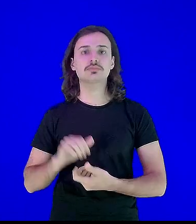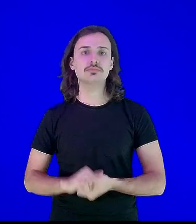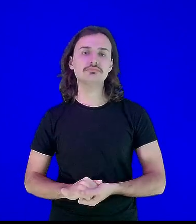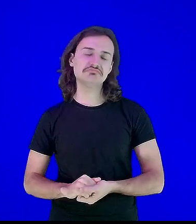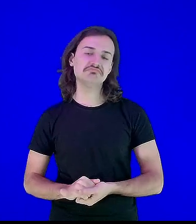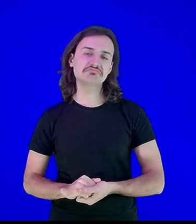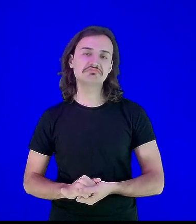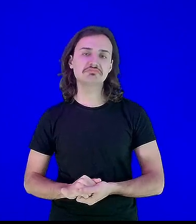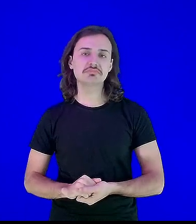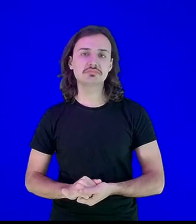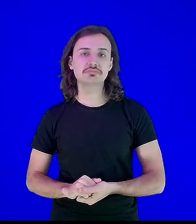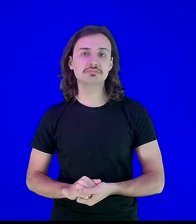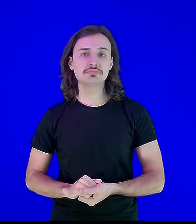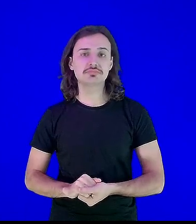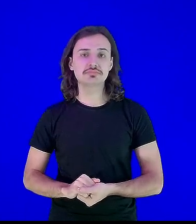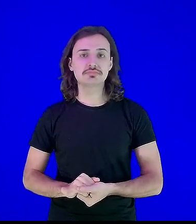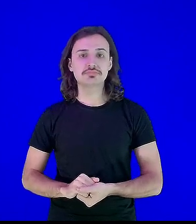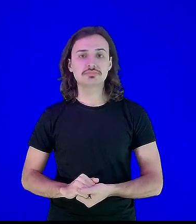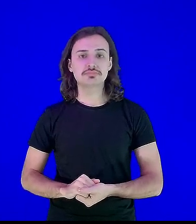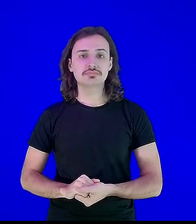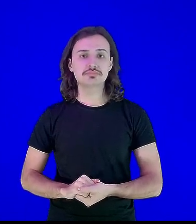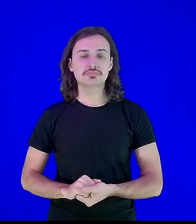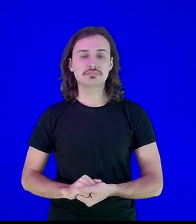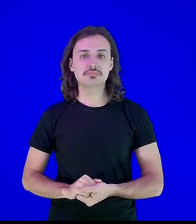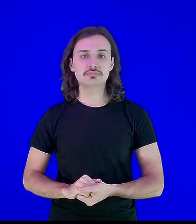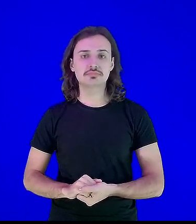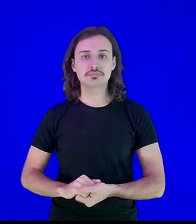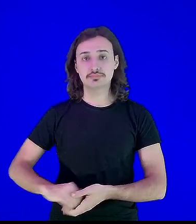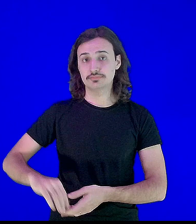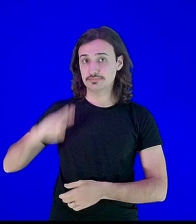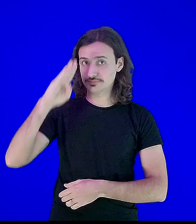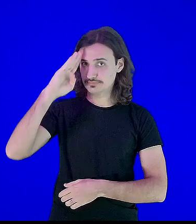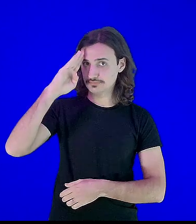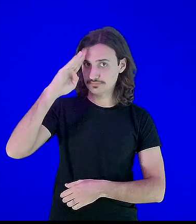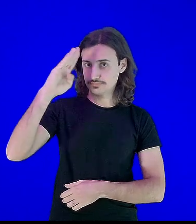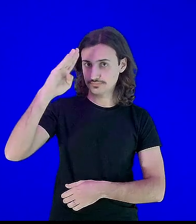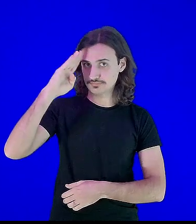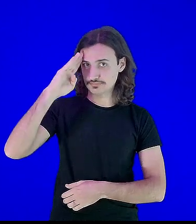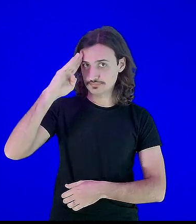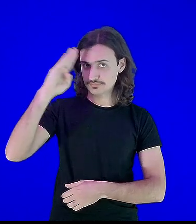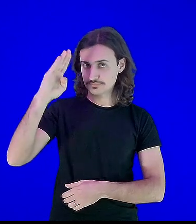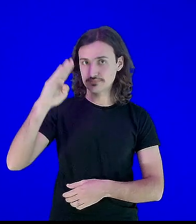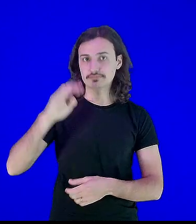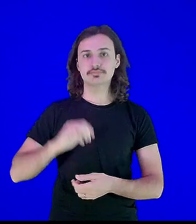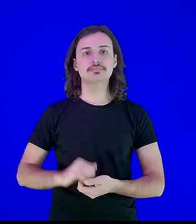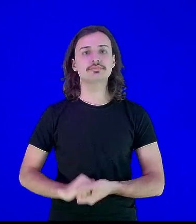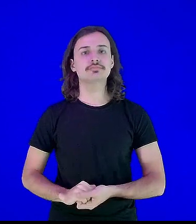"ASL" "hello" I like this one